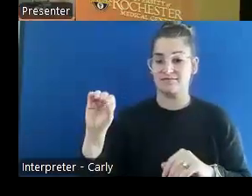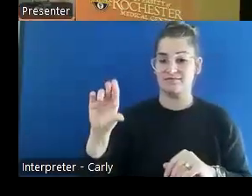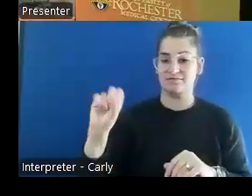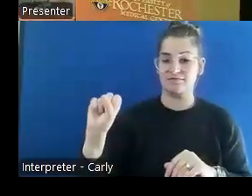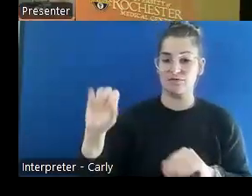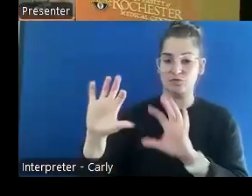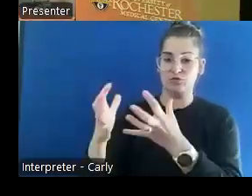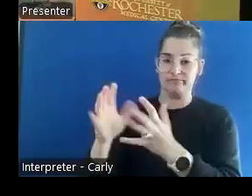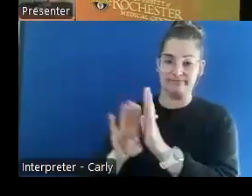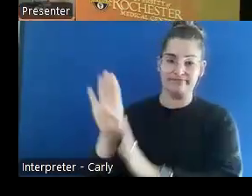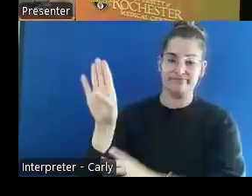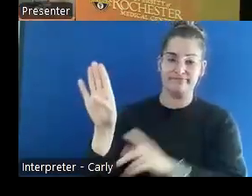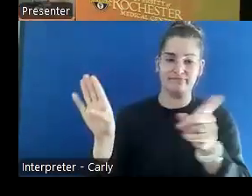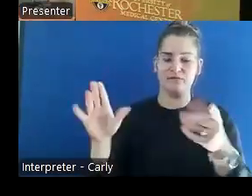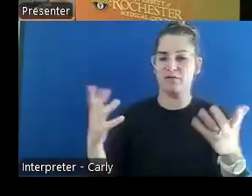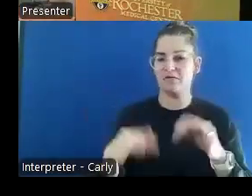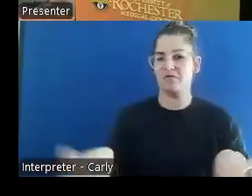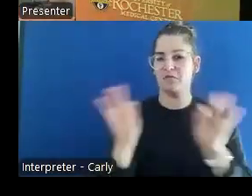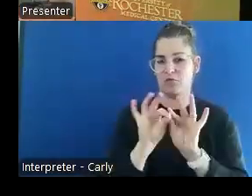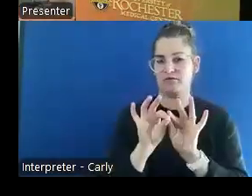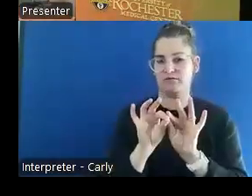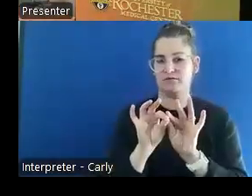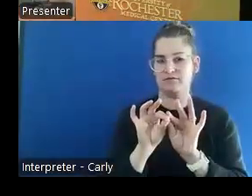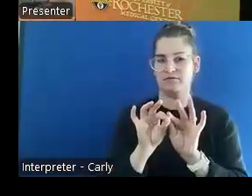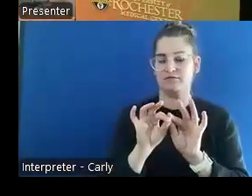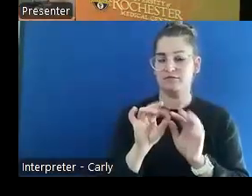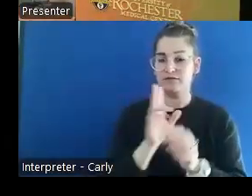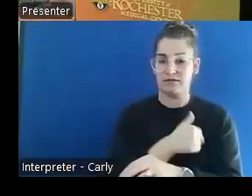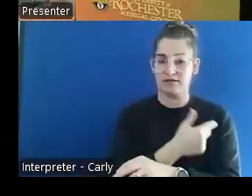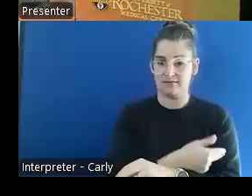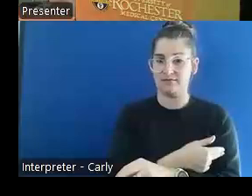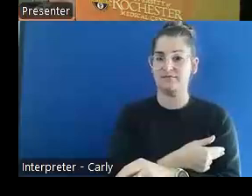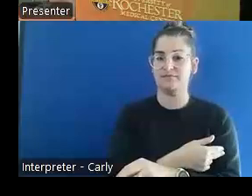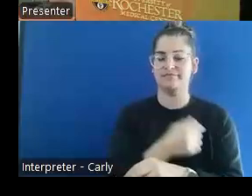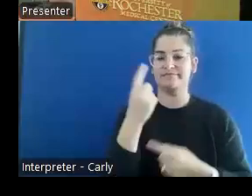things that might be important as they're in the hospital and thinking about how things are going